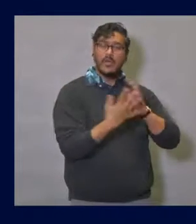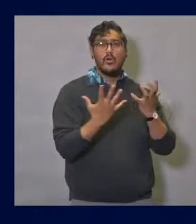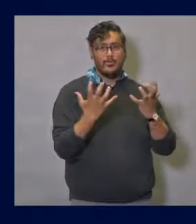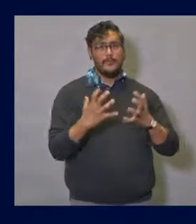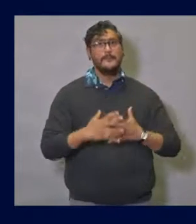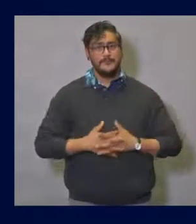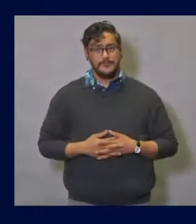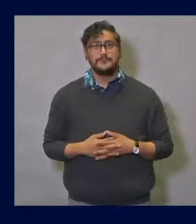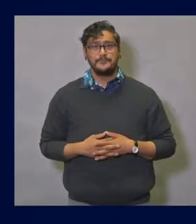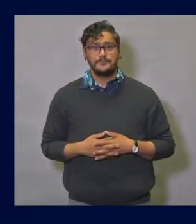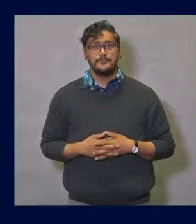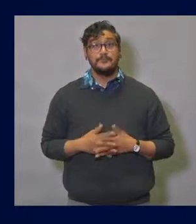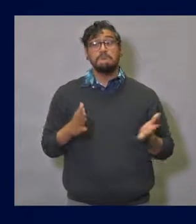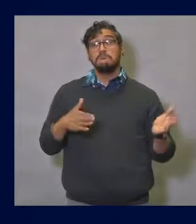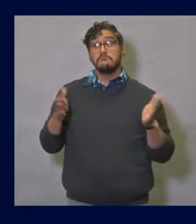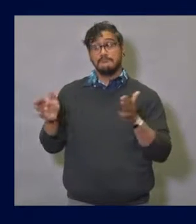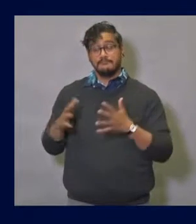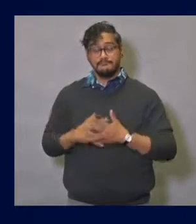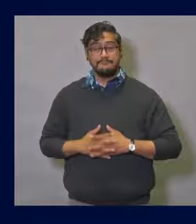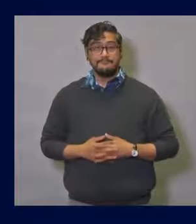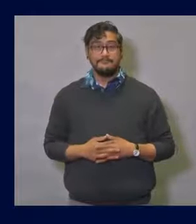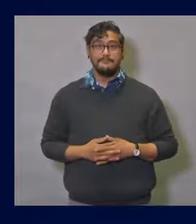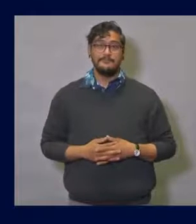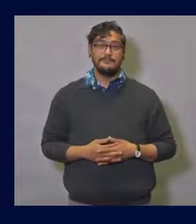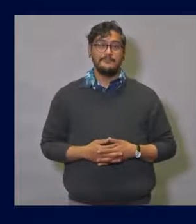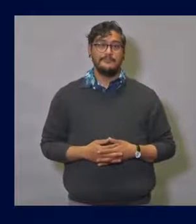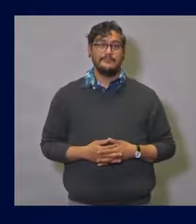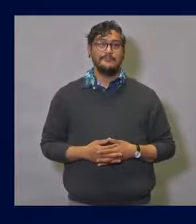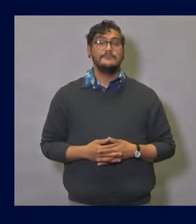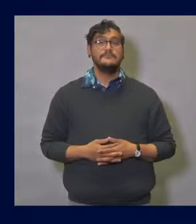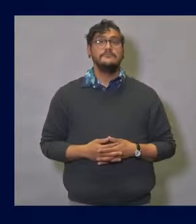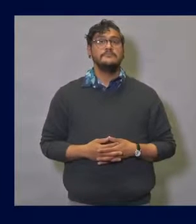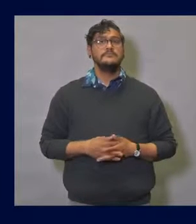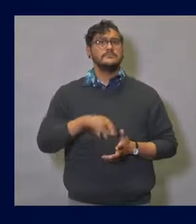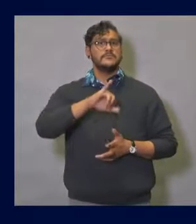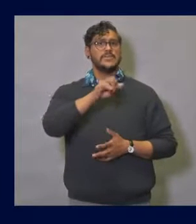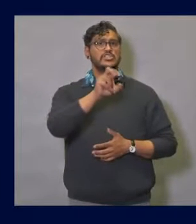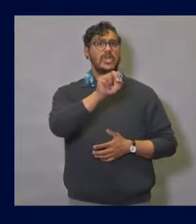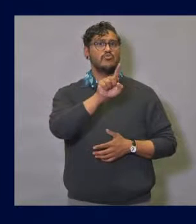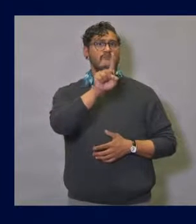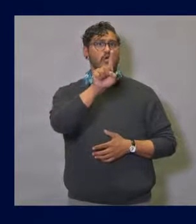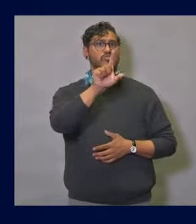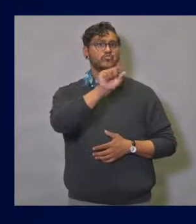SEE FALLING CASES,